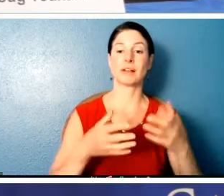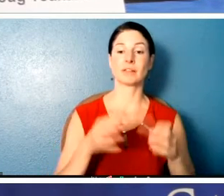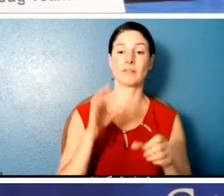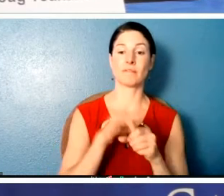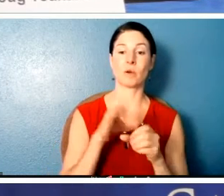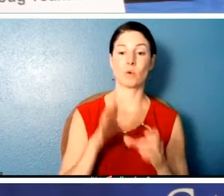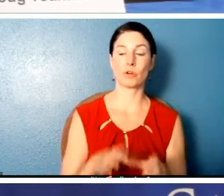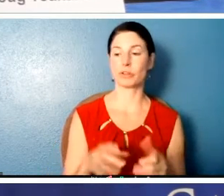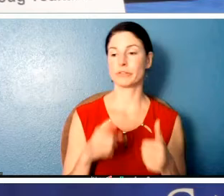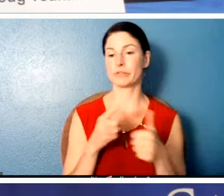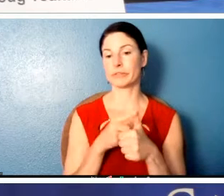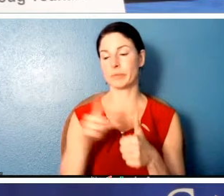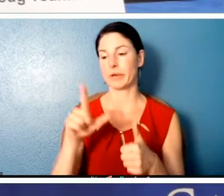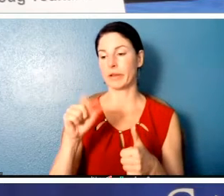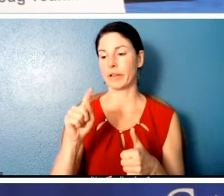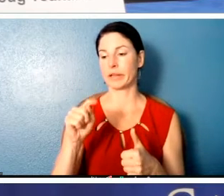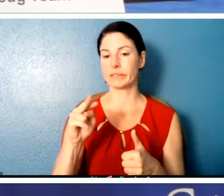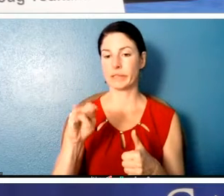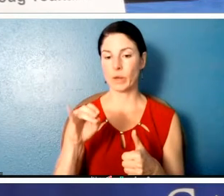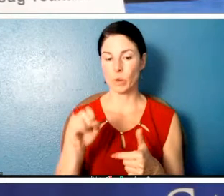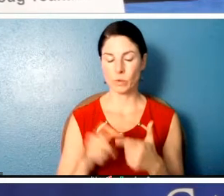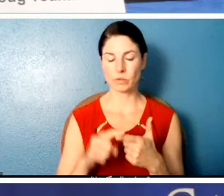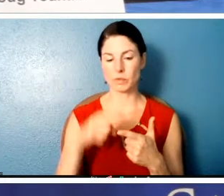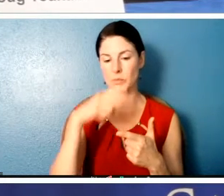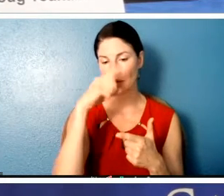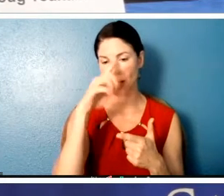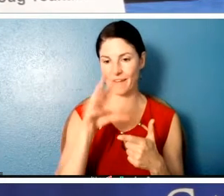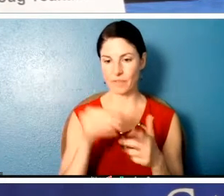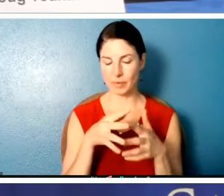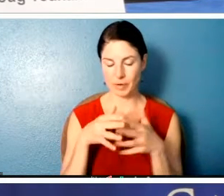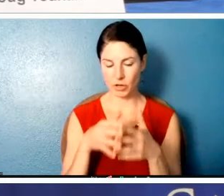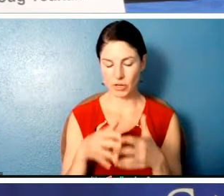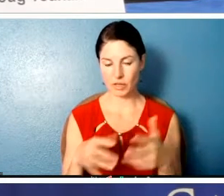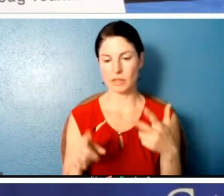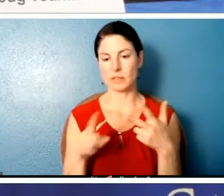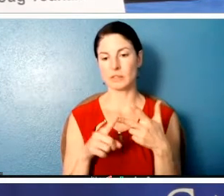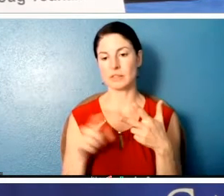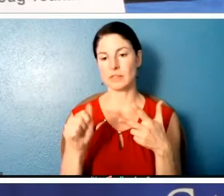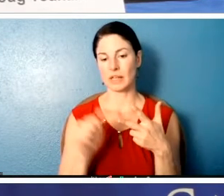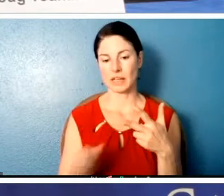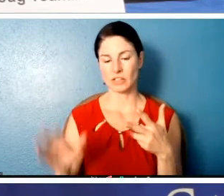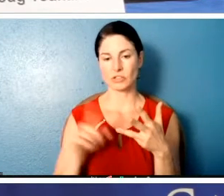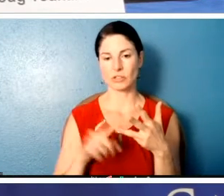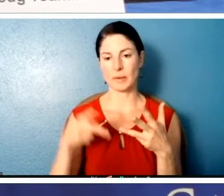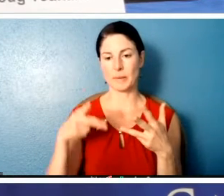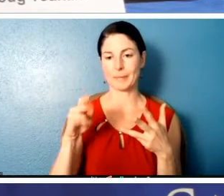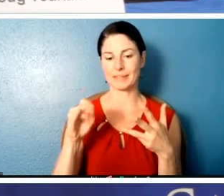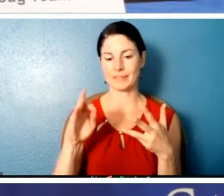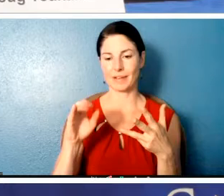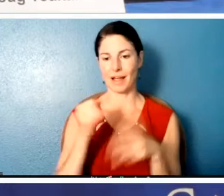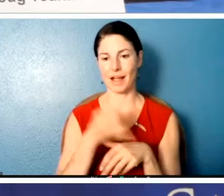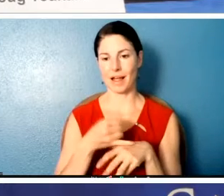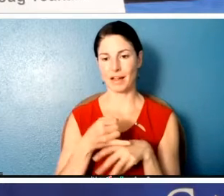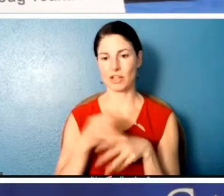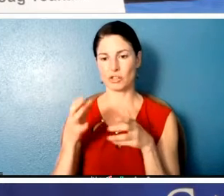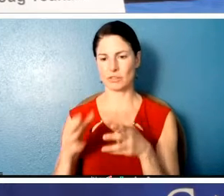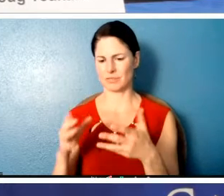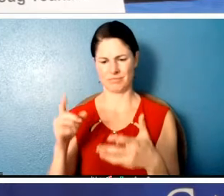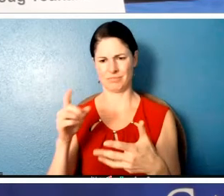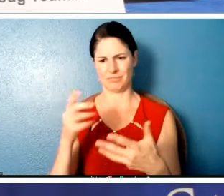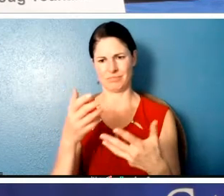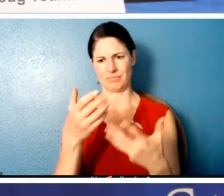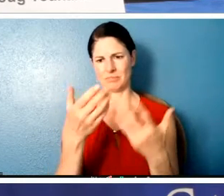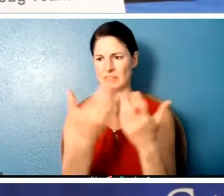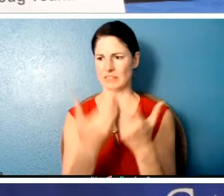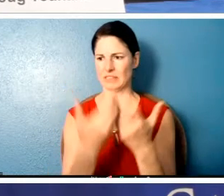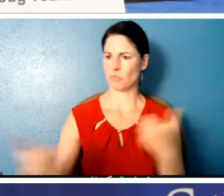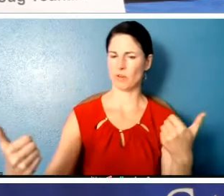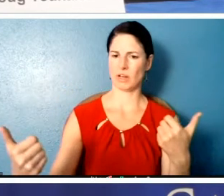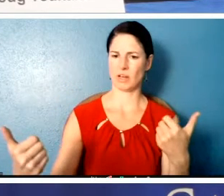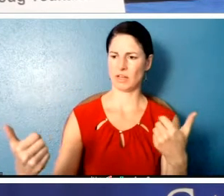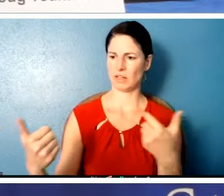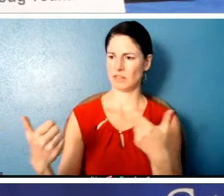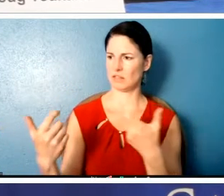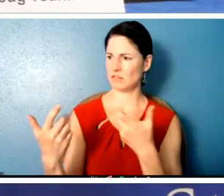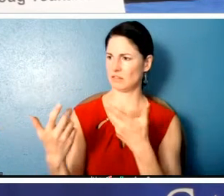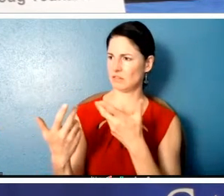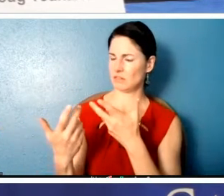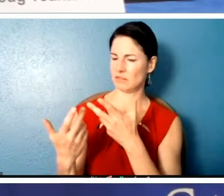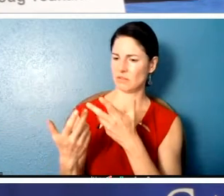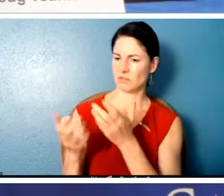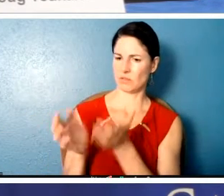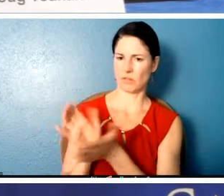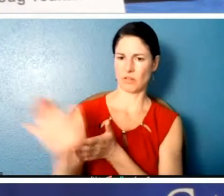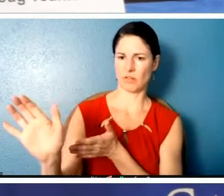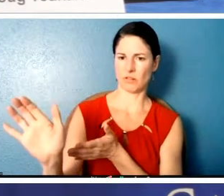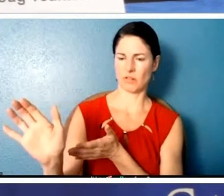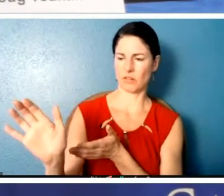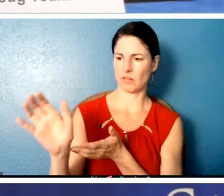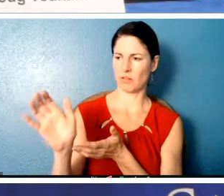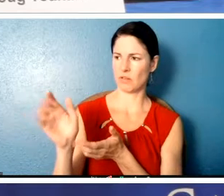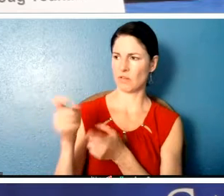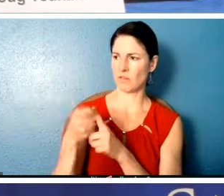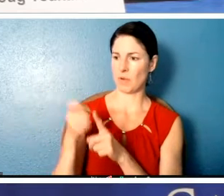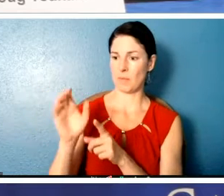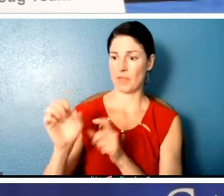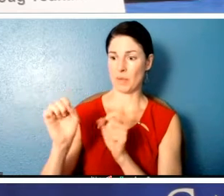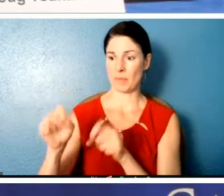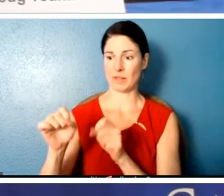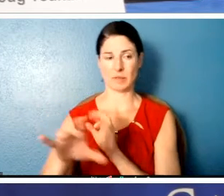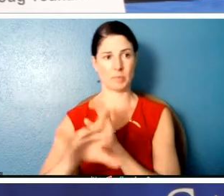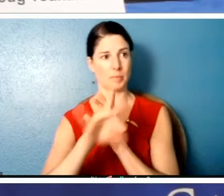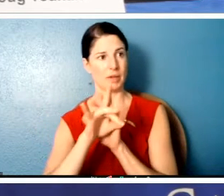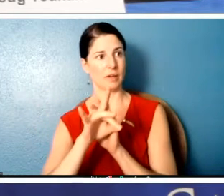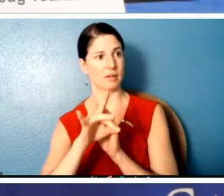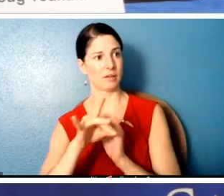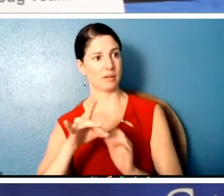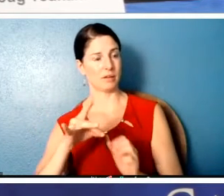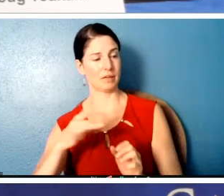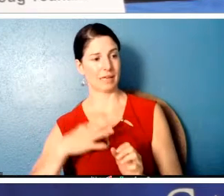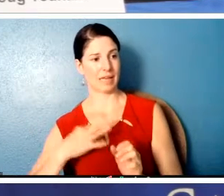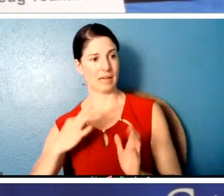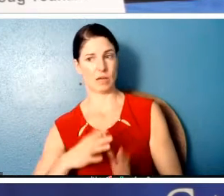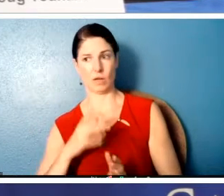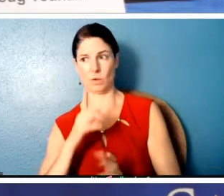African Americans Native Americans or Asian Pacific islanders by separating them or combining them in ways that deprive them of their ability to elect the candidate of their choice you know supervisor district.